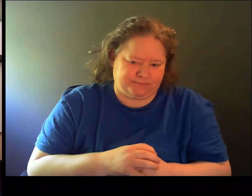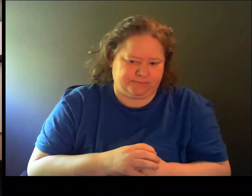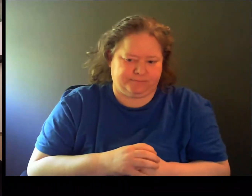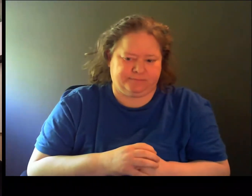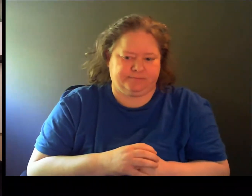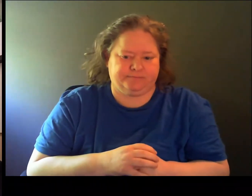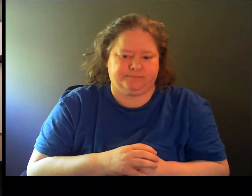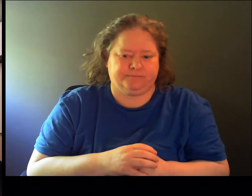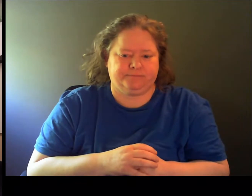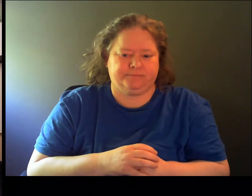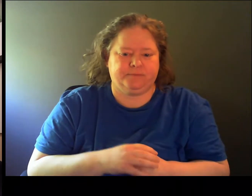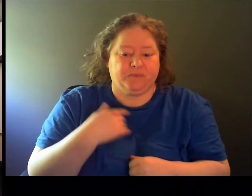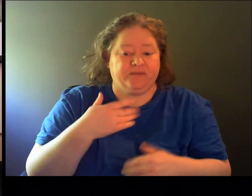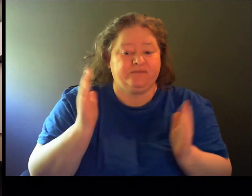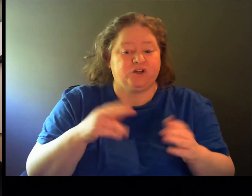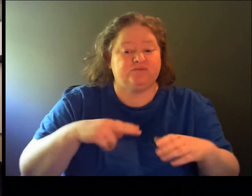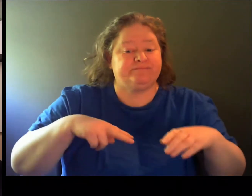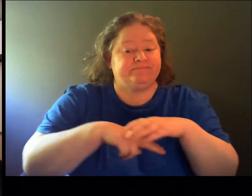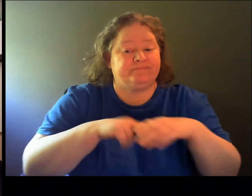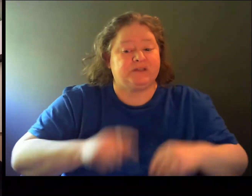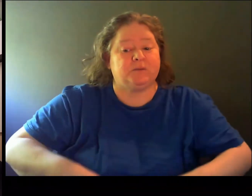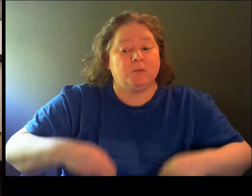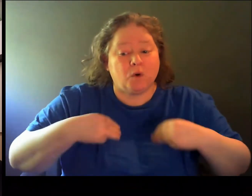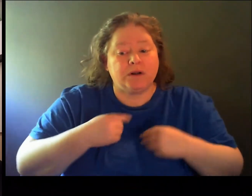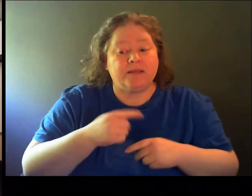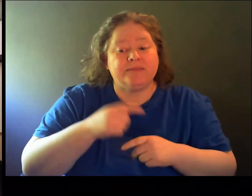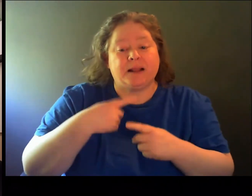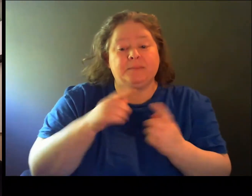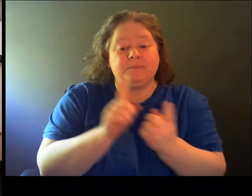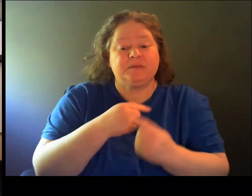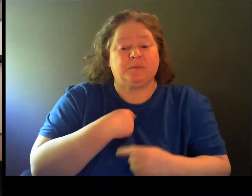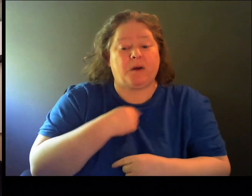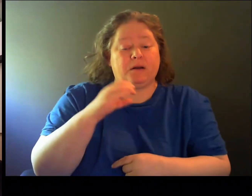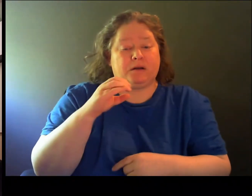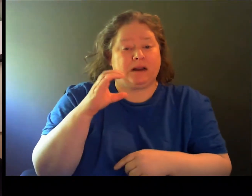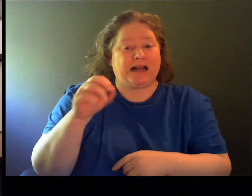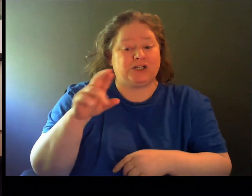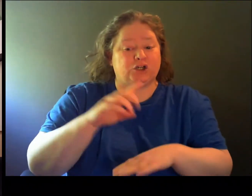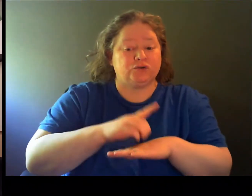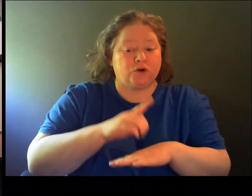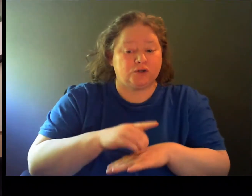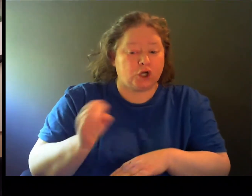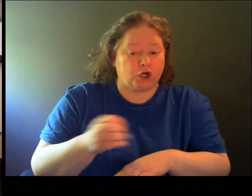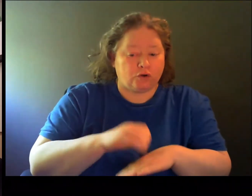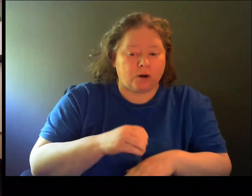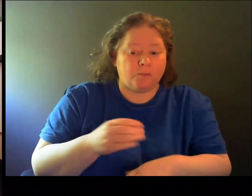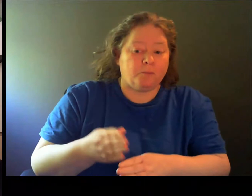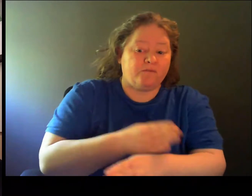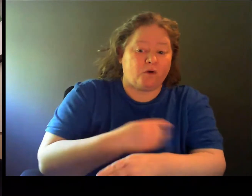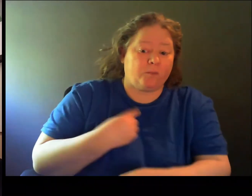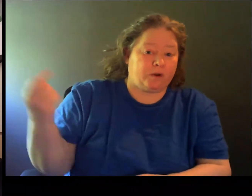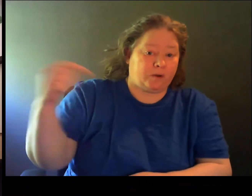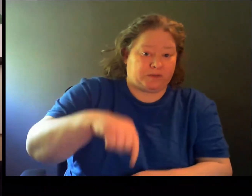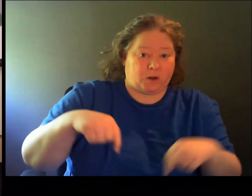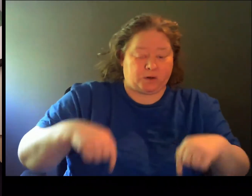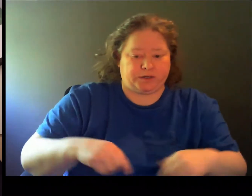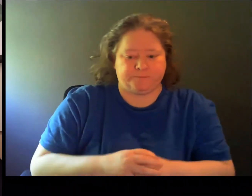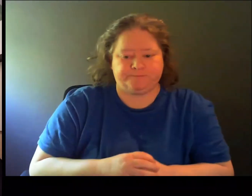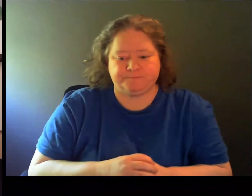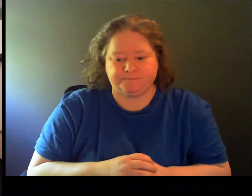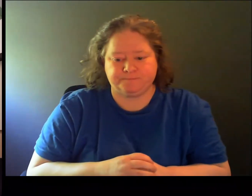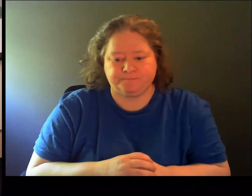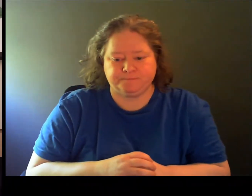I had my MRI scan this morning, and then met my oncologist earlier on, before I came down here.